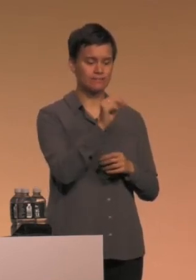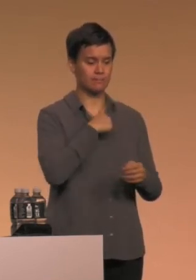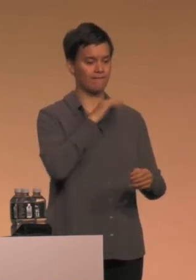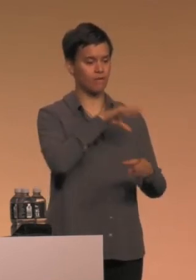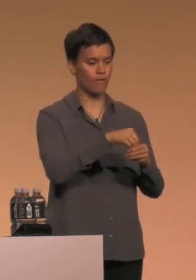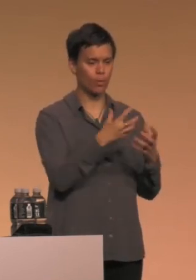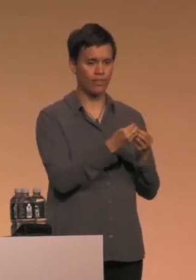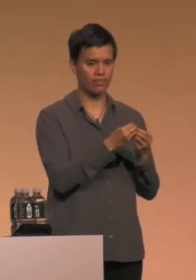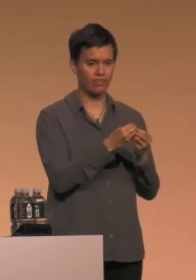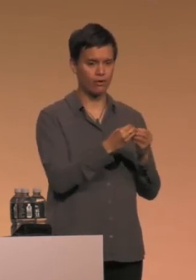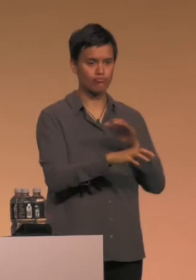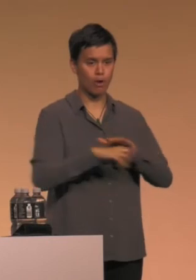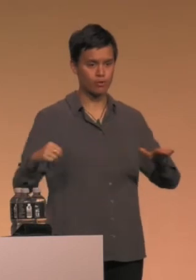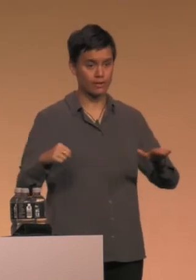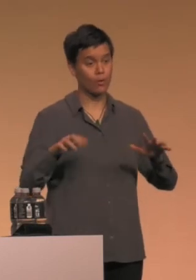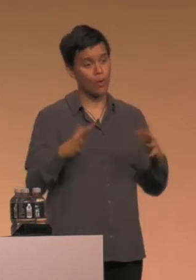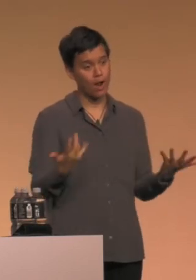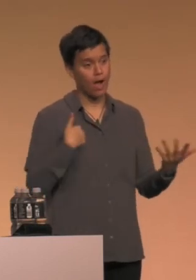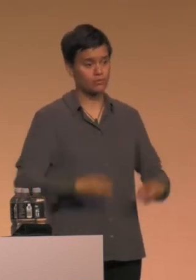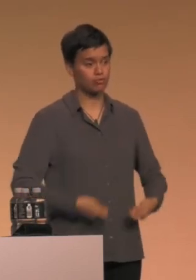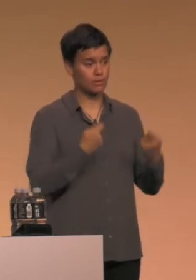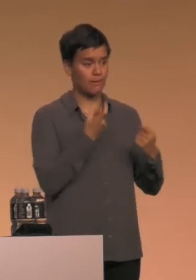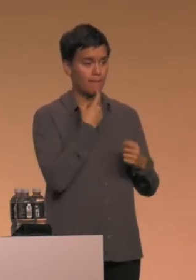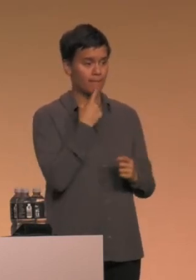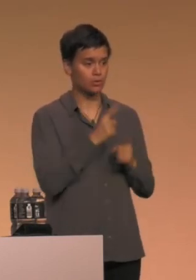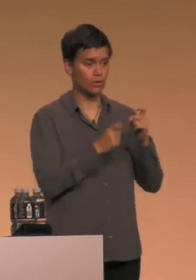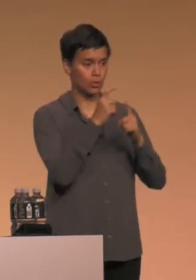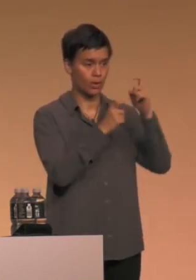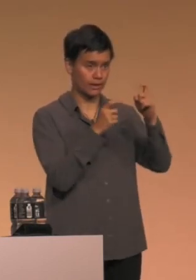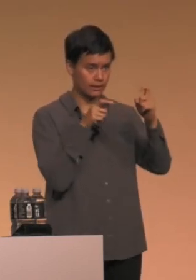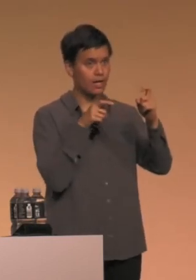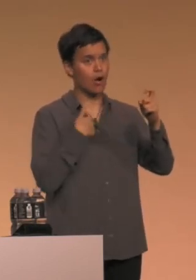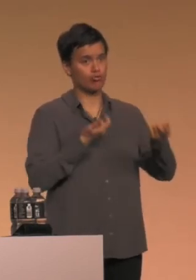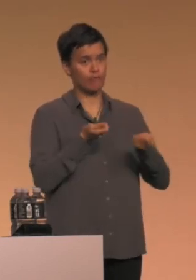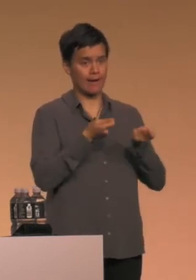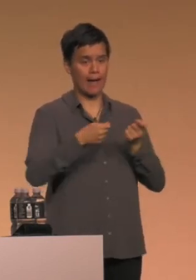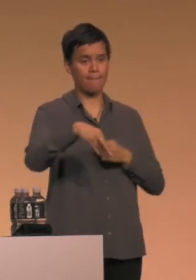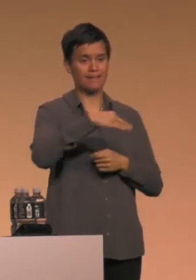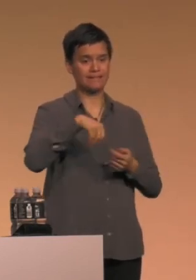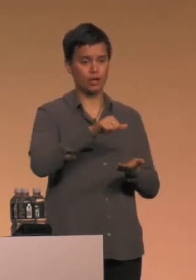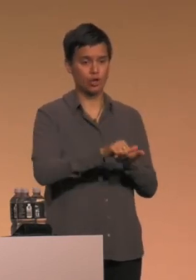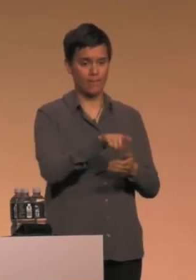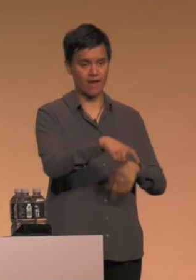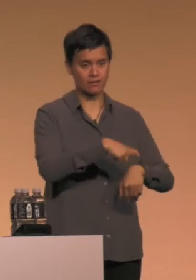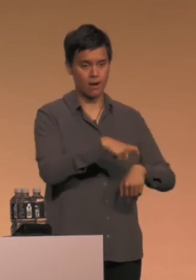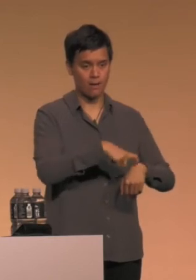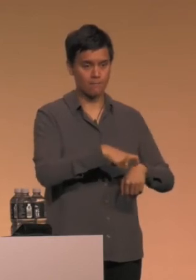Well, I was brought up in Papatoetoe and running a pizza delivery shop at the time. You might say I was unlucky or perhaps I